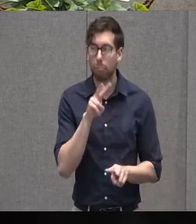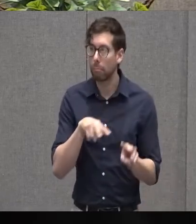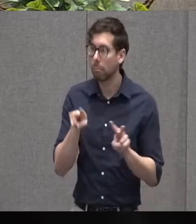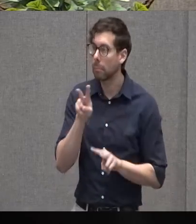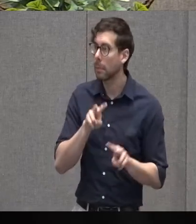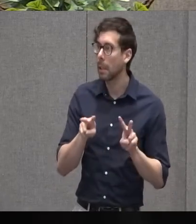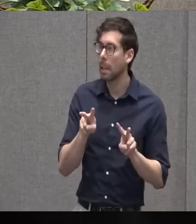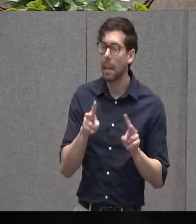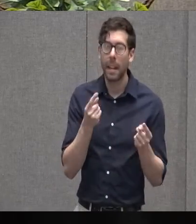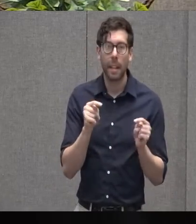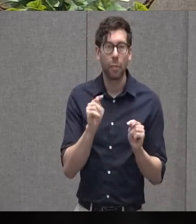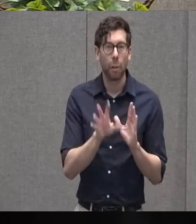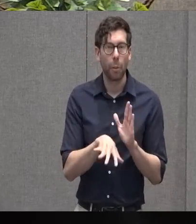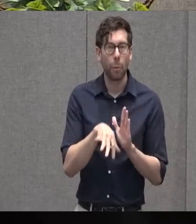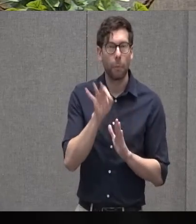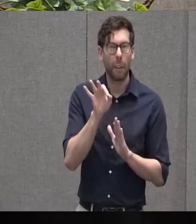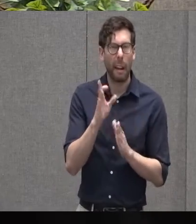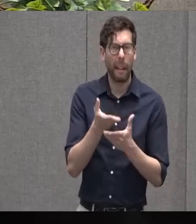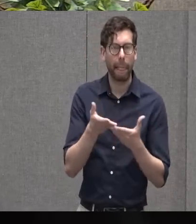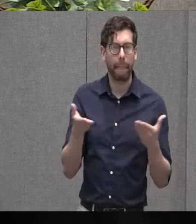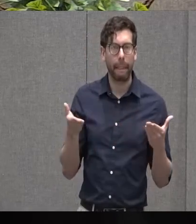that I could pretend to sell.